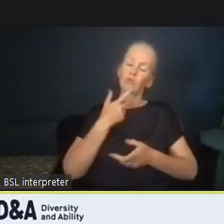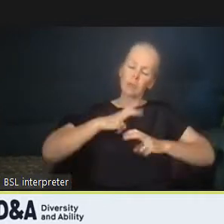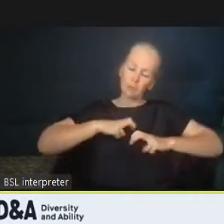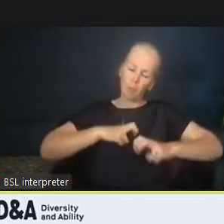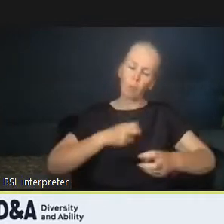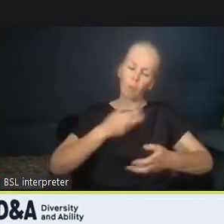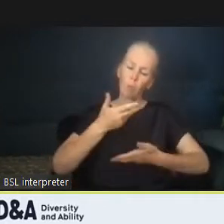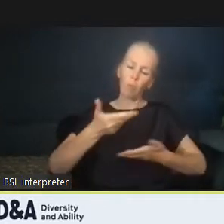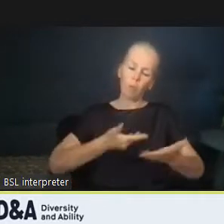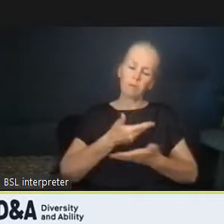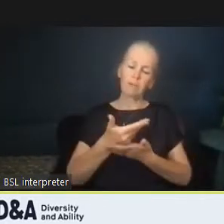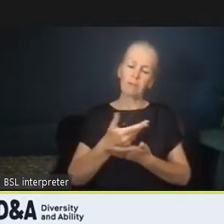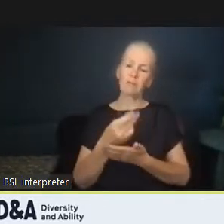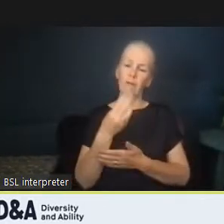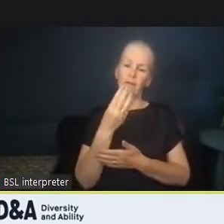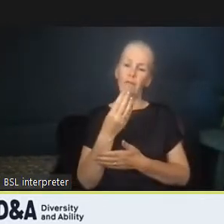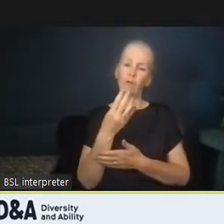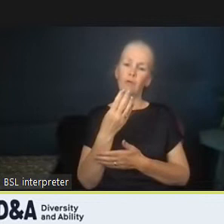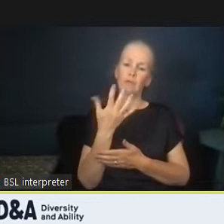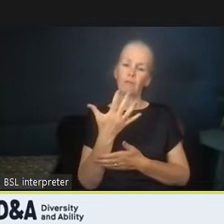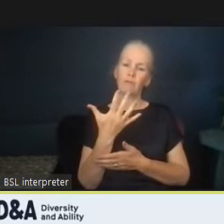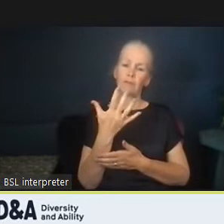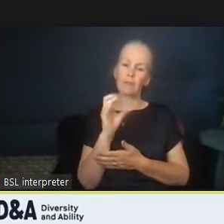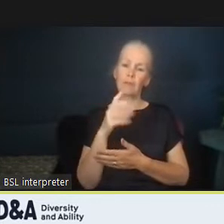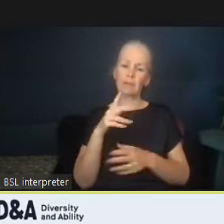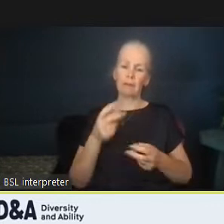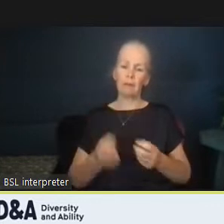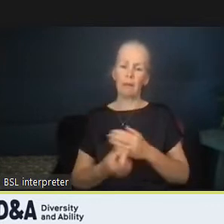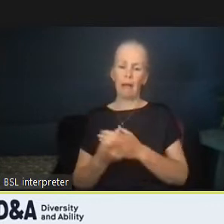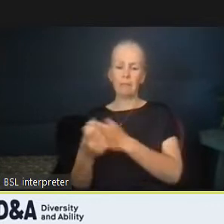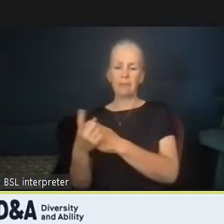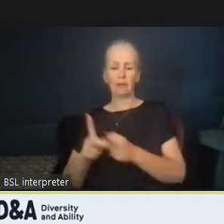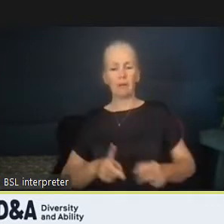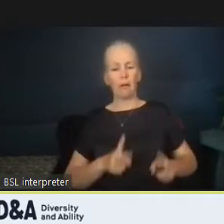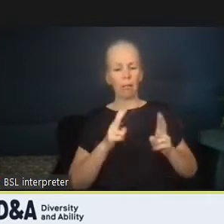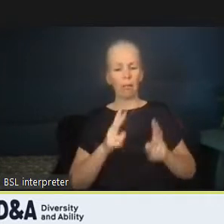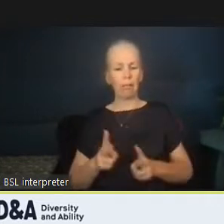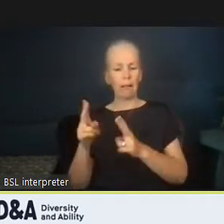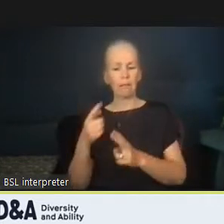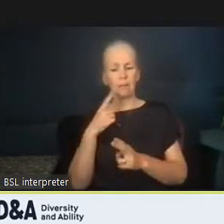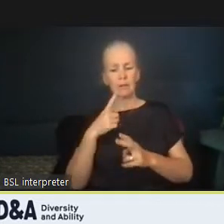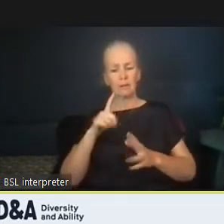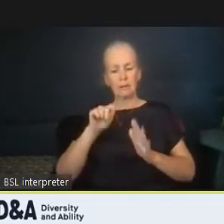we've done 40/50 minute little episodes, some 30 minutes, delving into the particular intersections